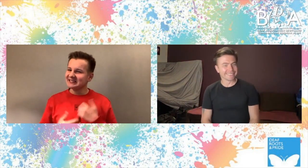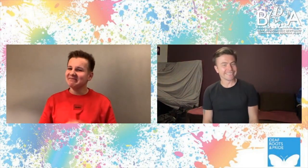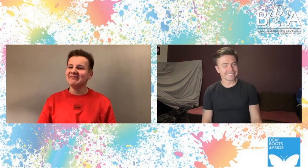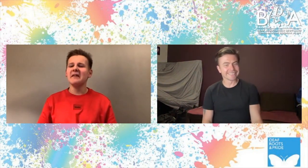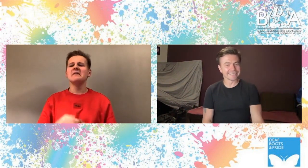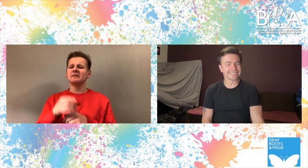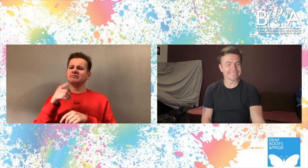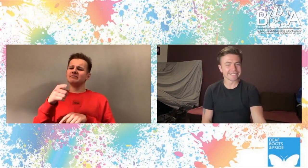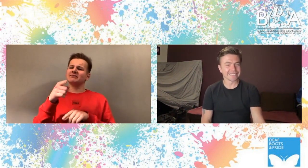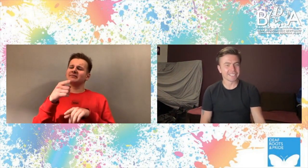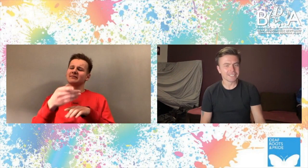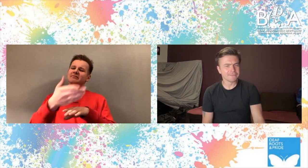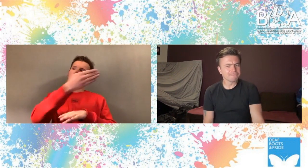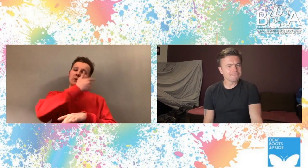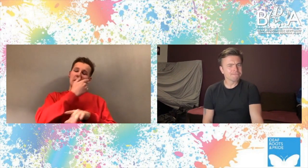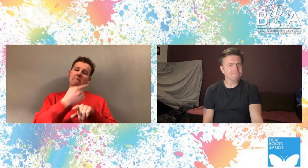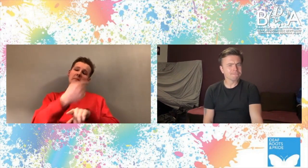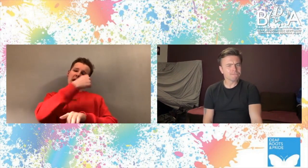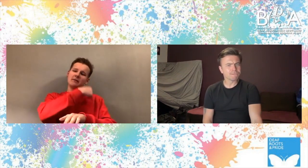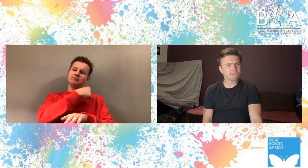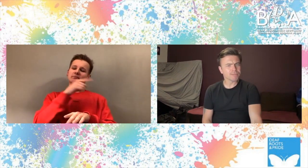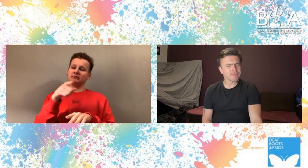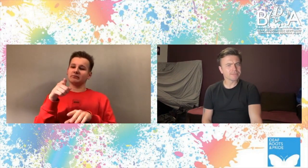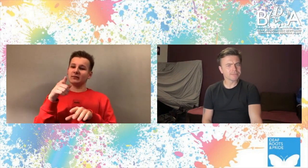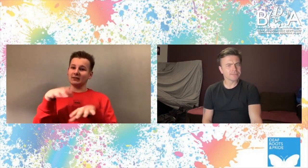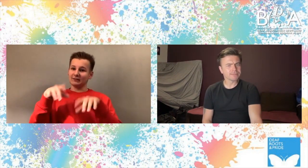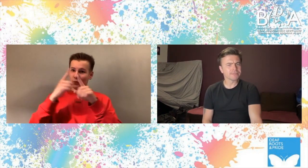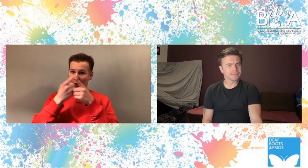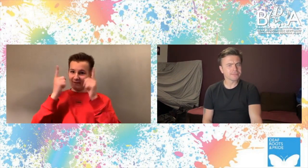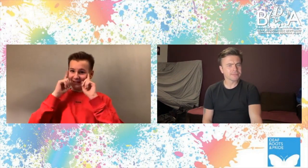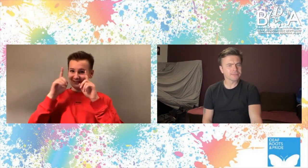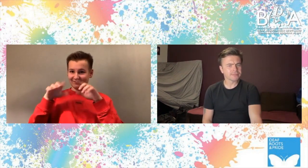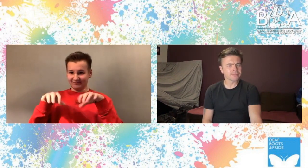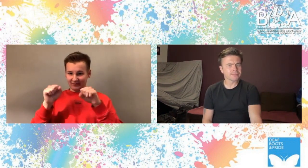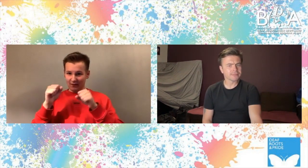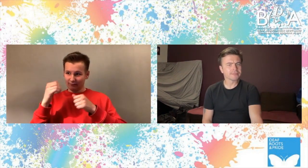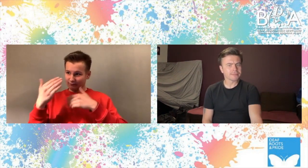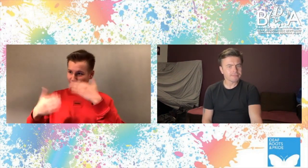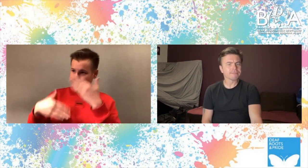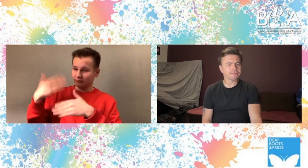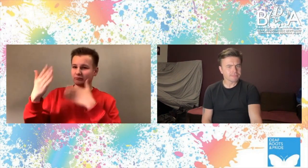That’s so good. When you think back to your university days, when you started,